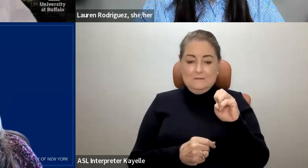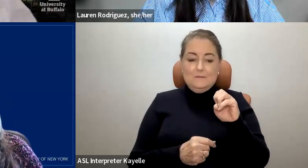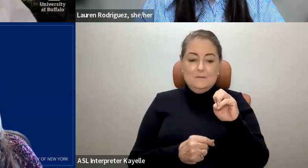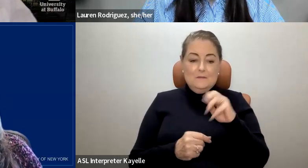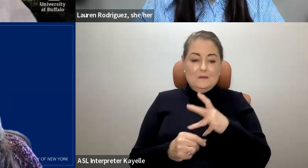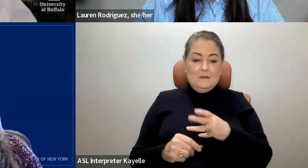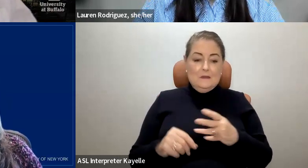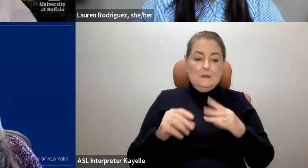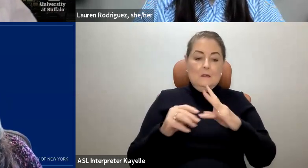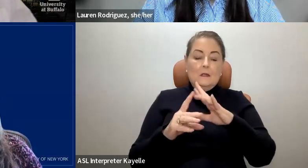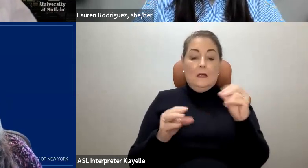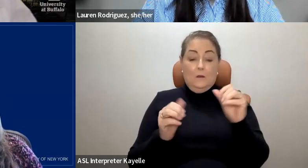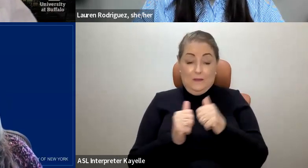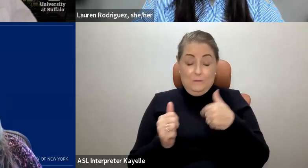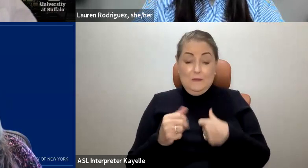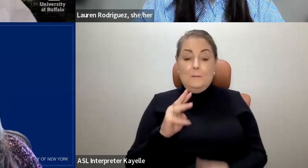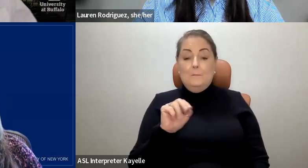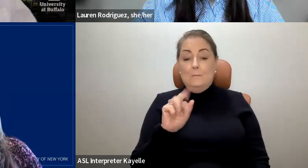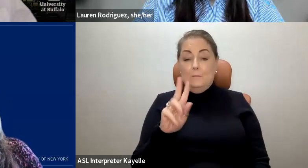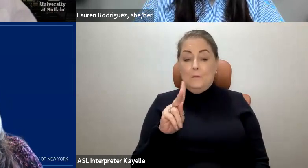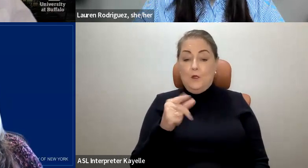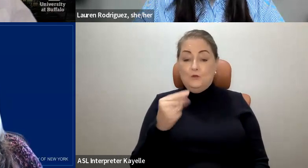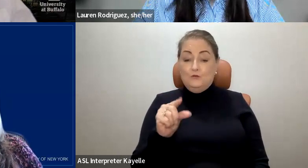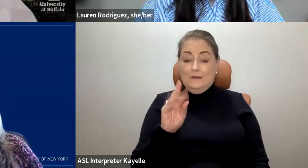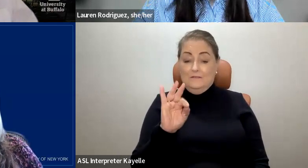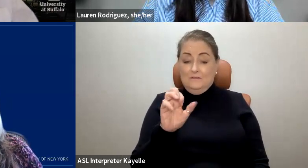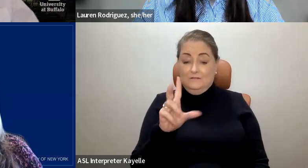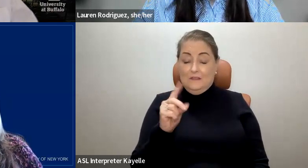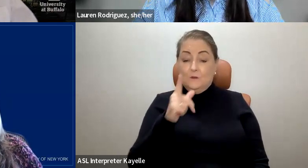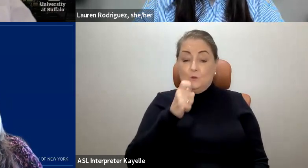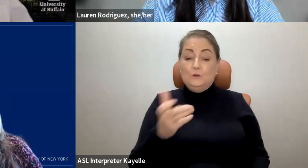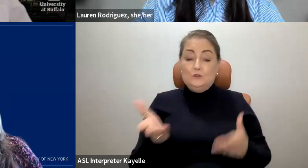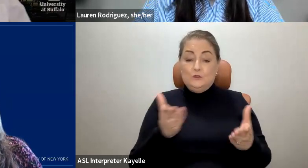With me today is Mark Greenfield who is serving as our EIT